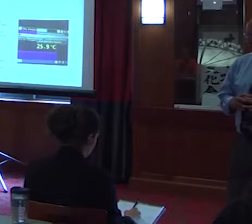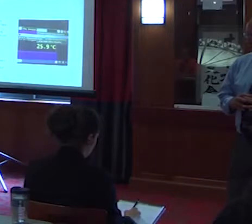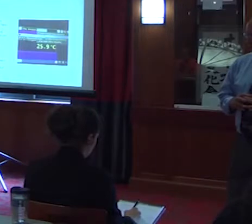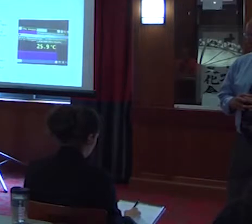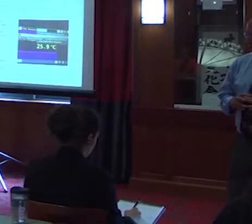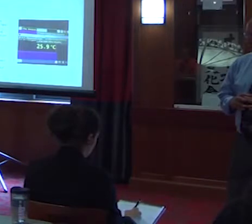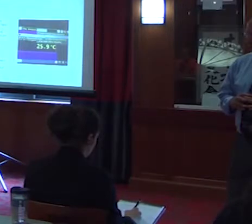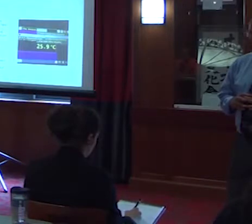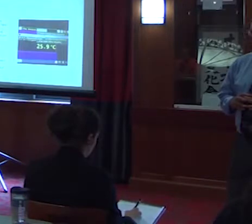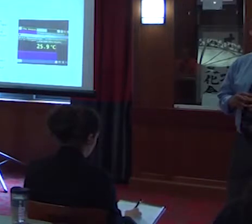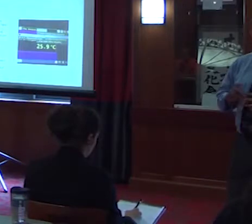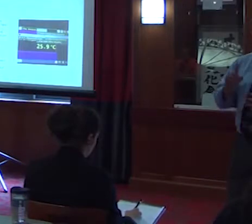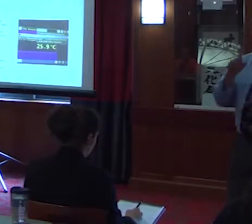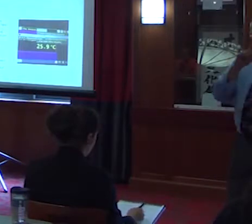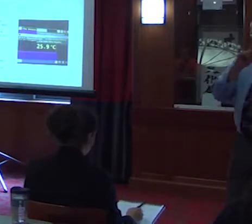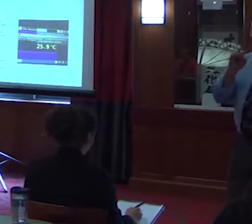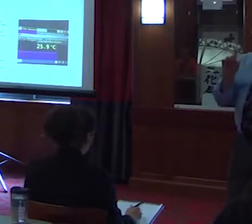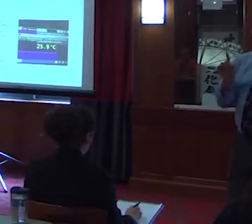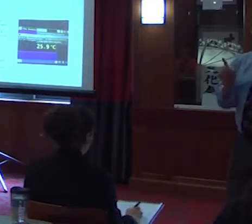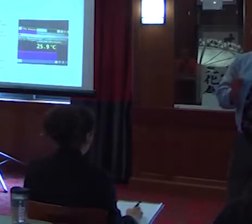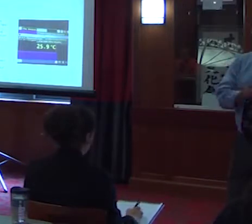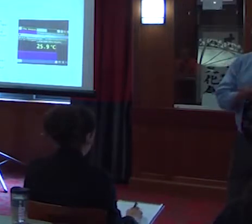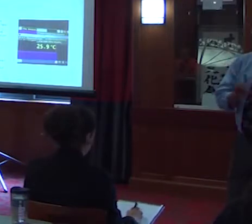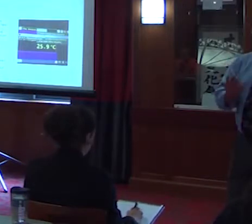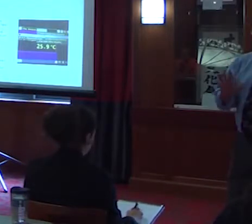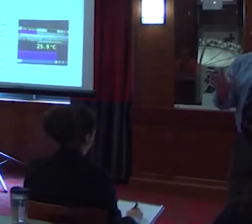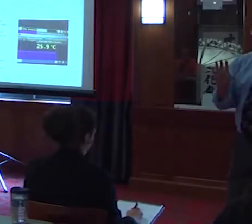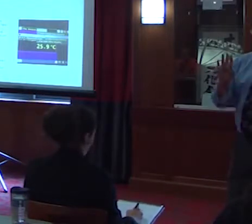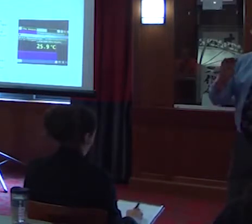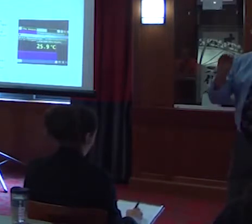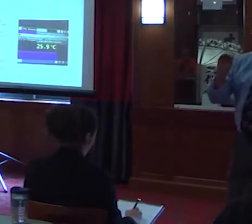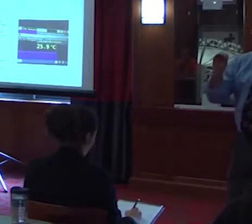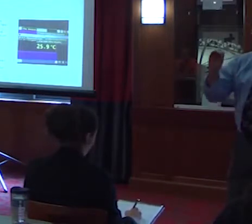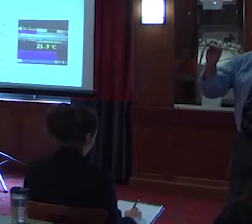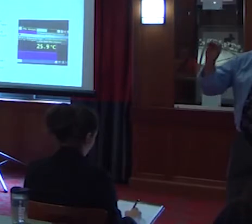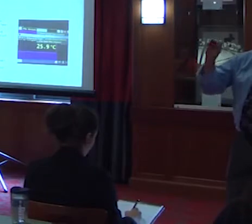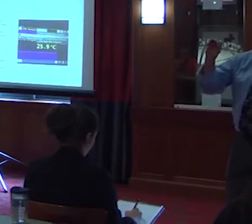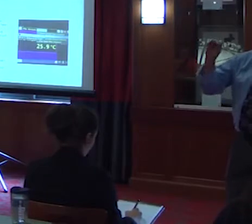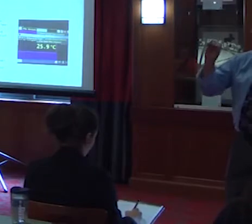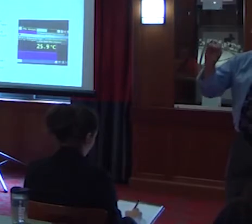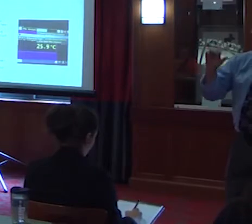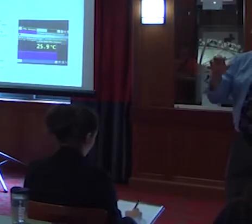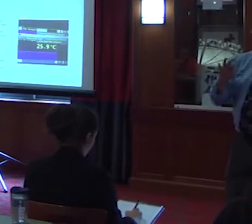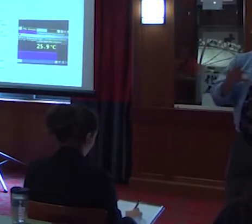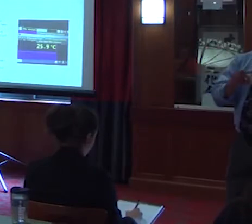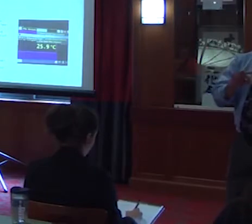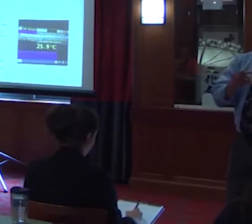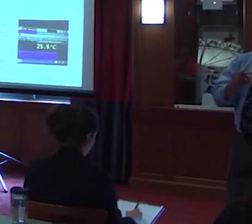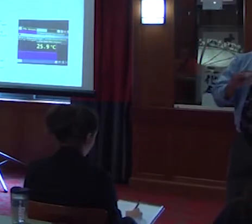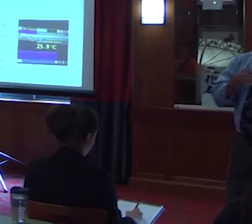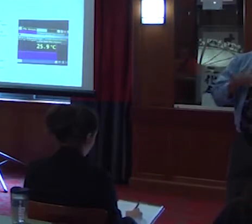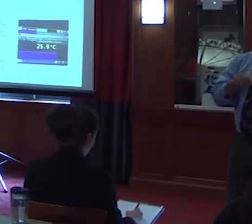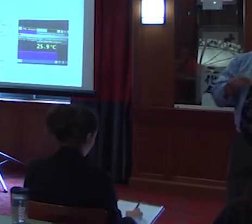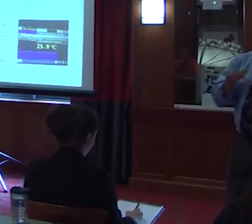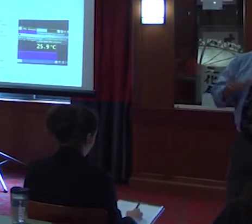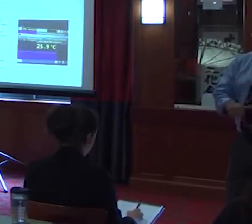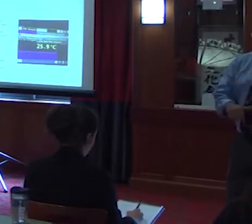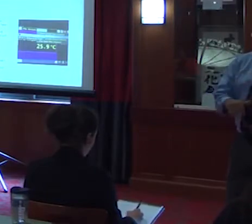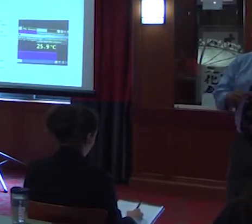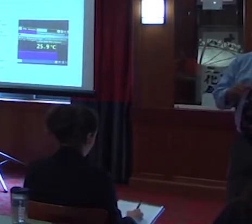[Woman] Okay. So if you don't care what it looks like-- [Woman] But there are only four ports for it. So there are three ports on the side that are BTA. So British Telephone Access, because we didn't want something that was commonly going to just have random things fit in there.